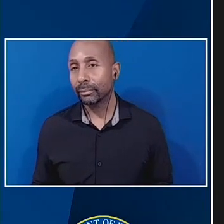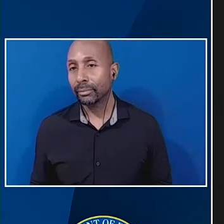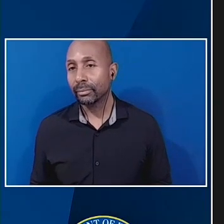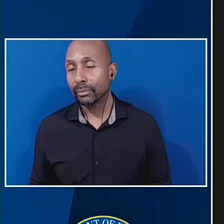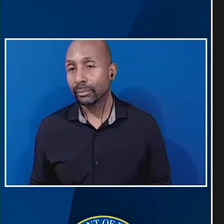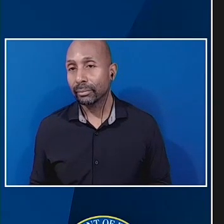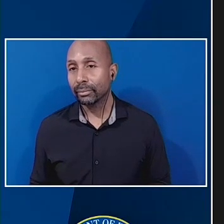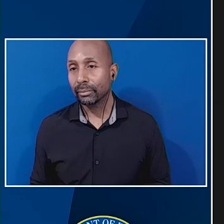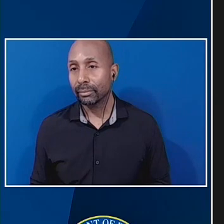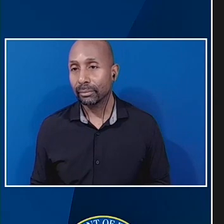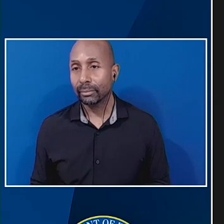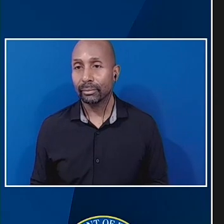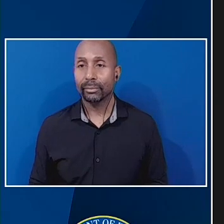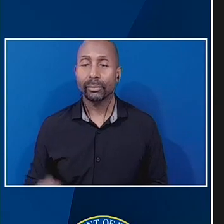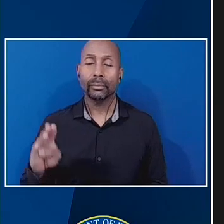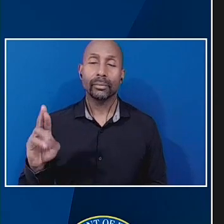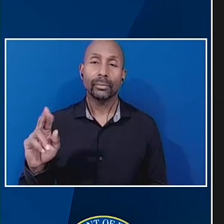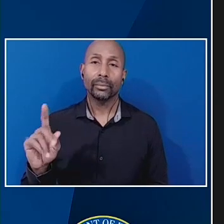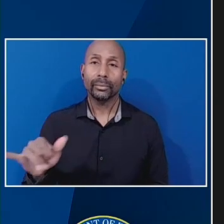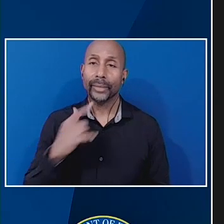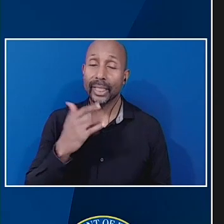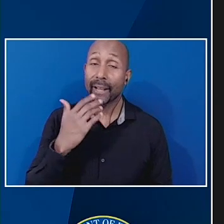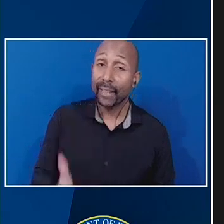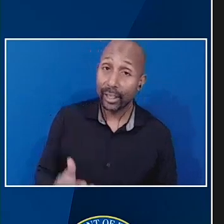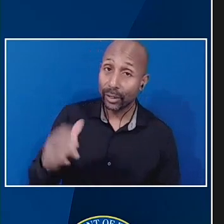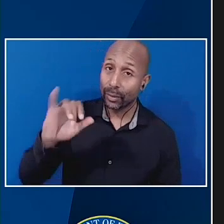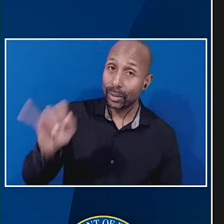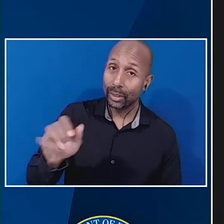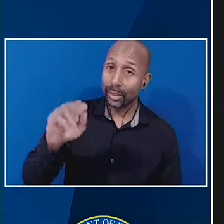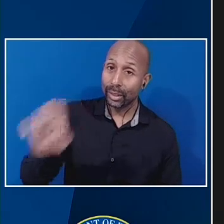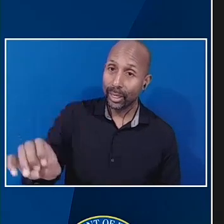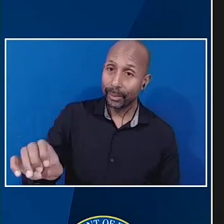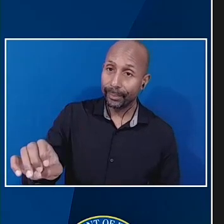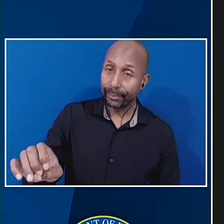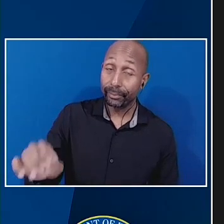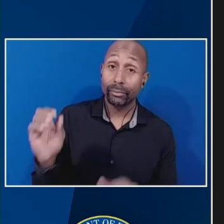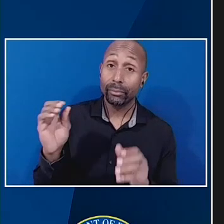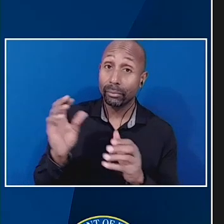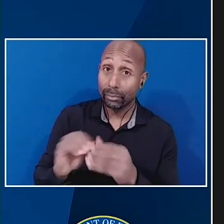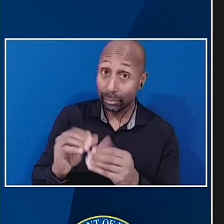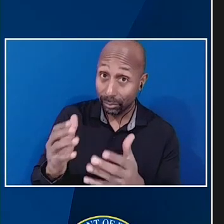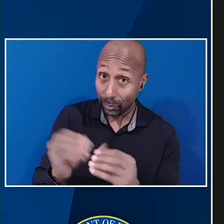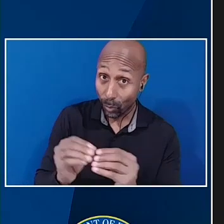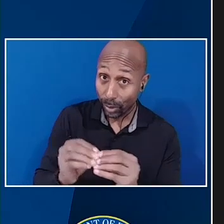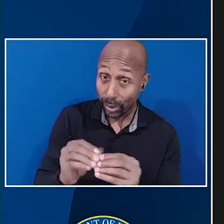Thank you, Jamie. Anyone else on that (a) through (d)? Yeah, Barmak.